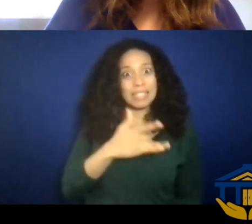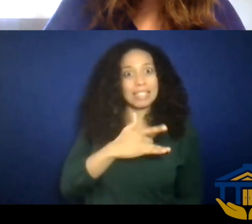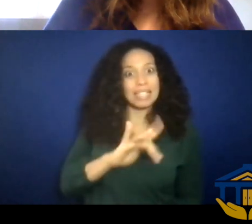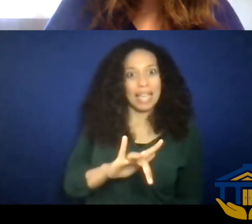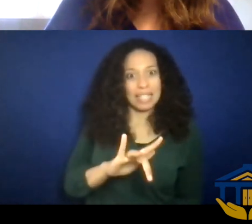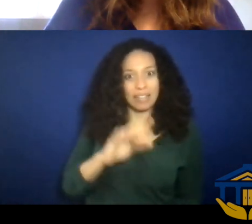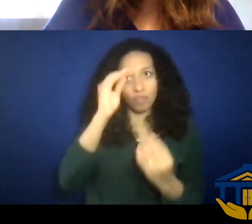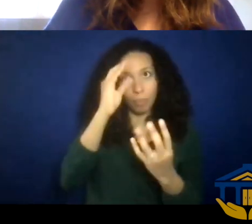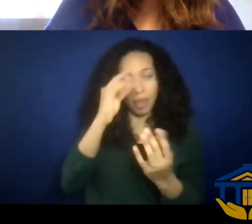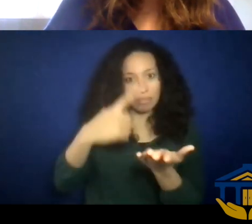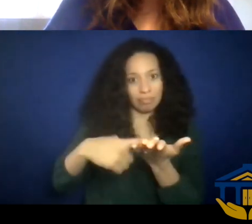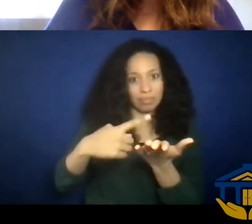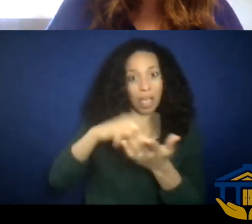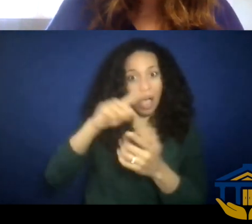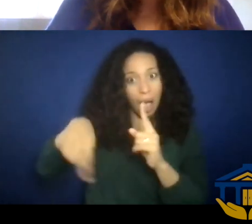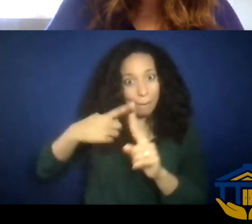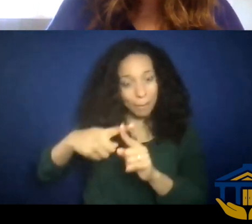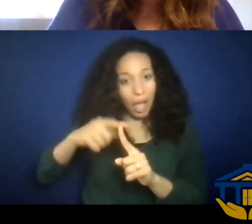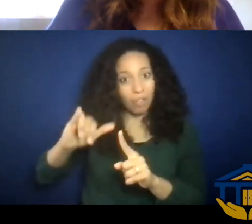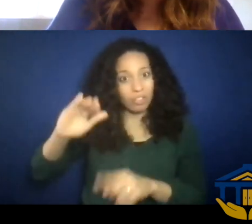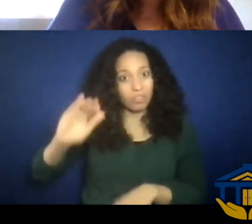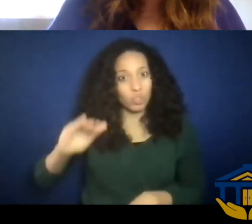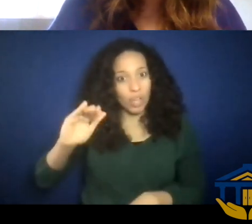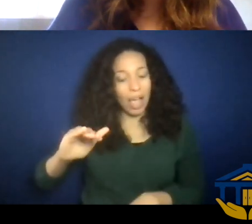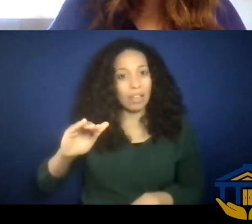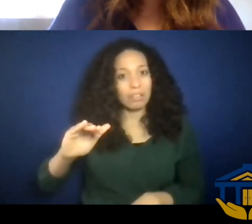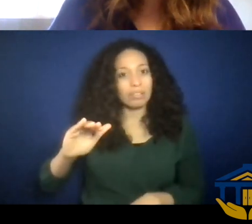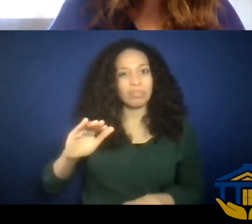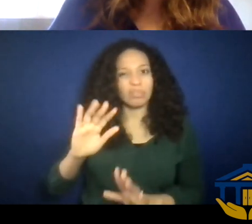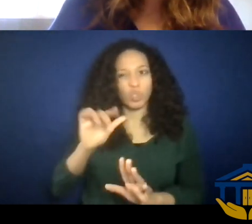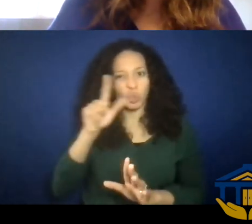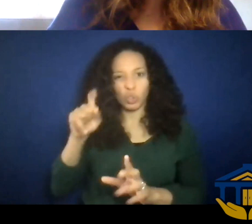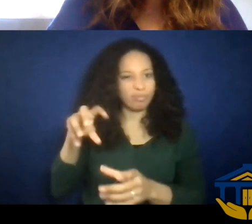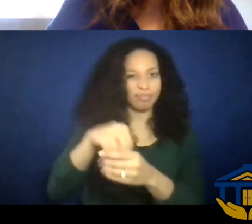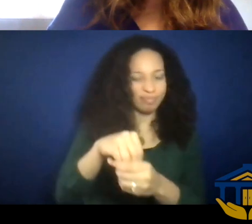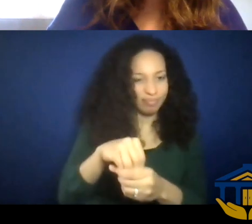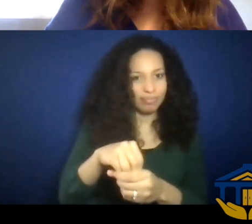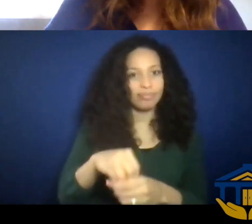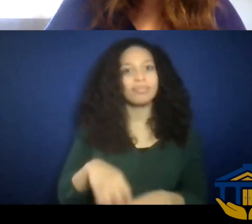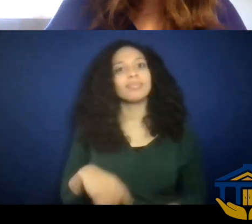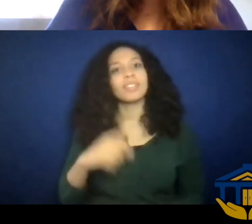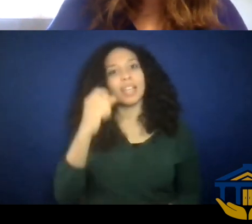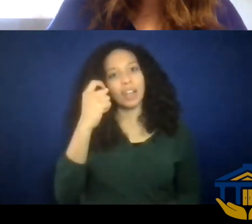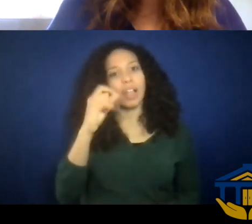well aware that these are deficit-based documents for the most part and I'm always really cautious